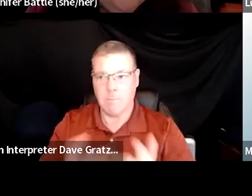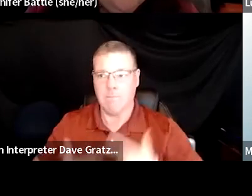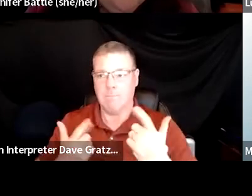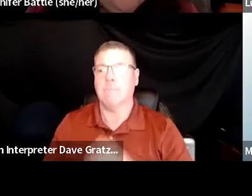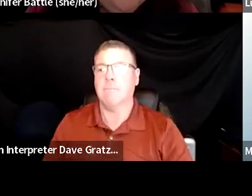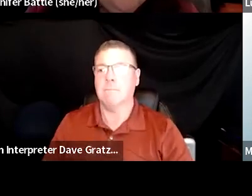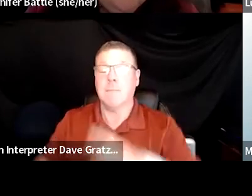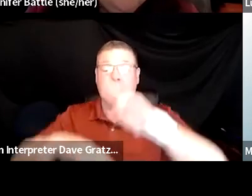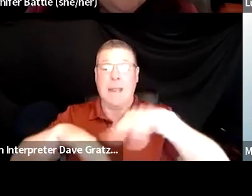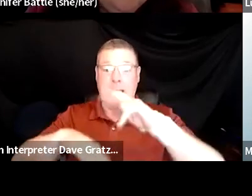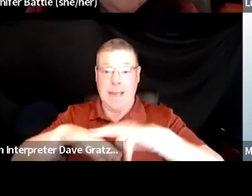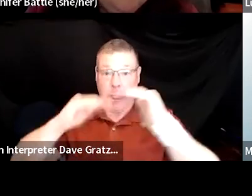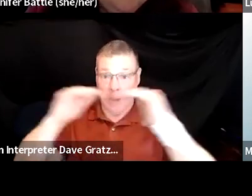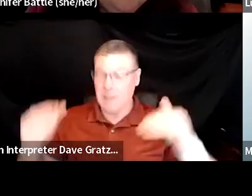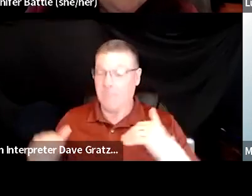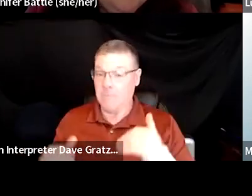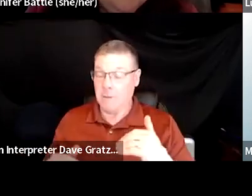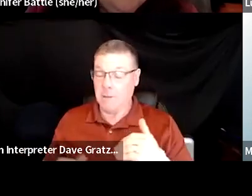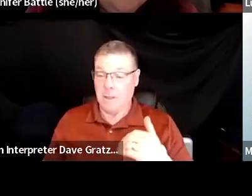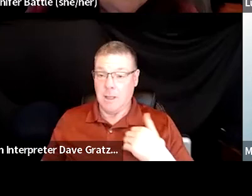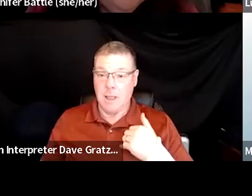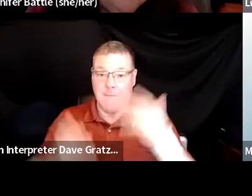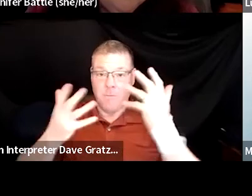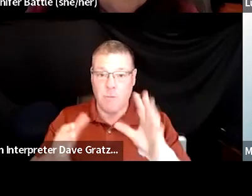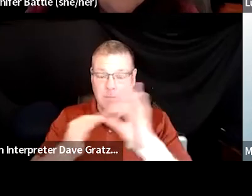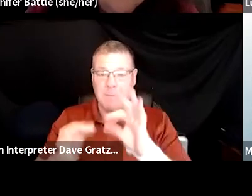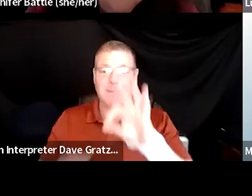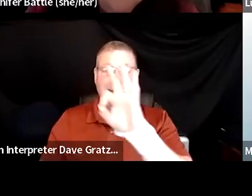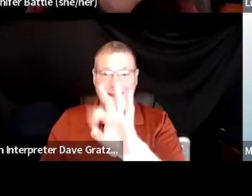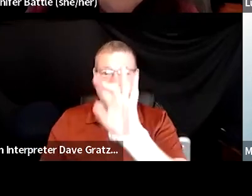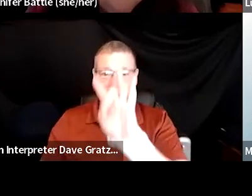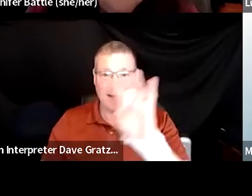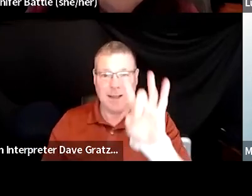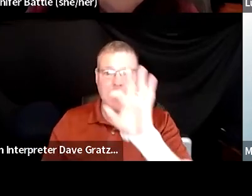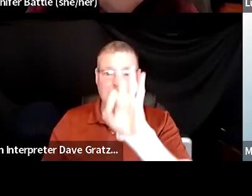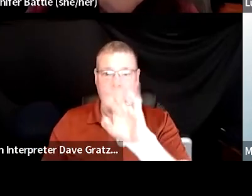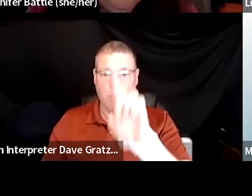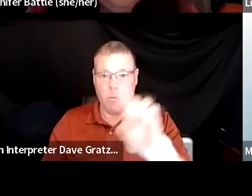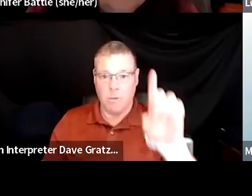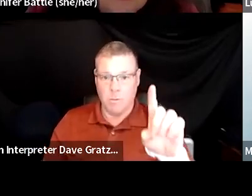At a national level, I mentioned earlier, there's going to be a 988, 911 community of practice.